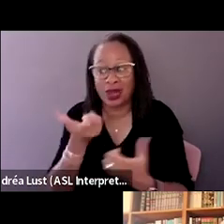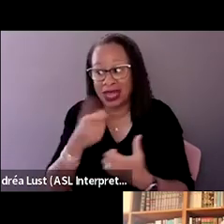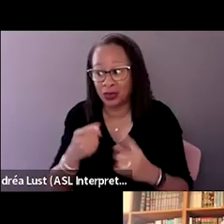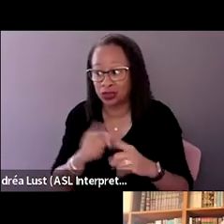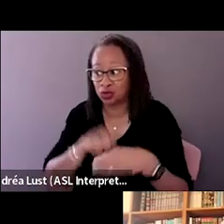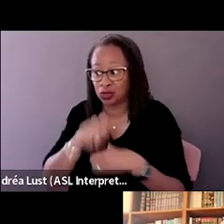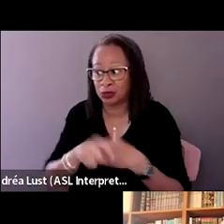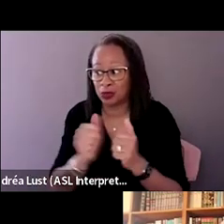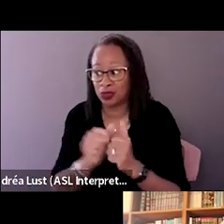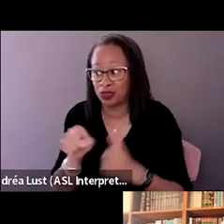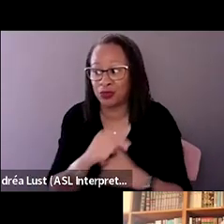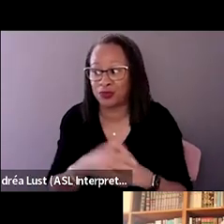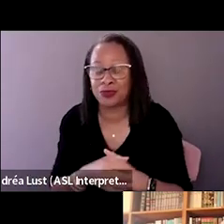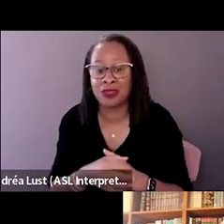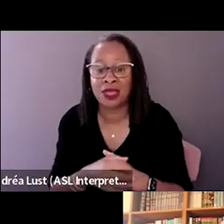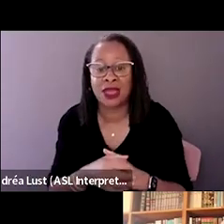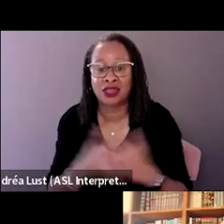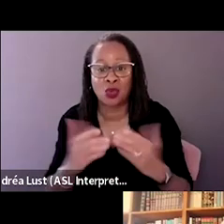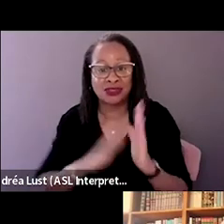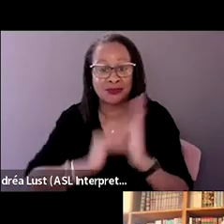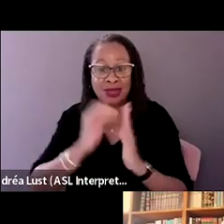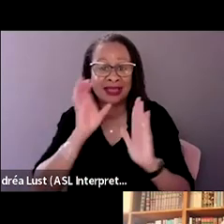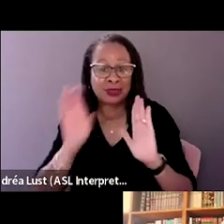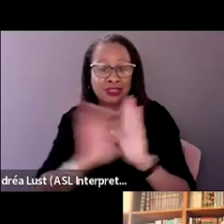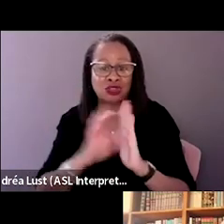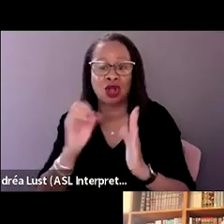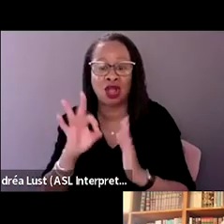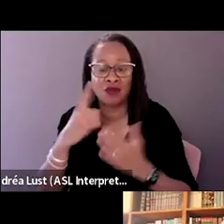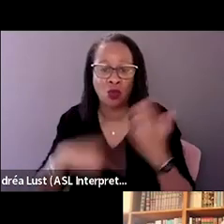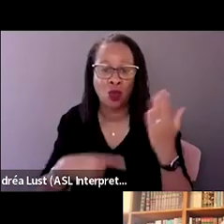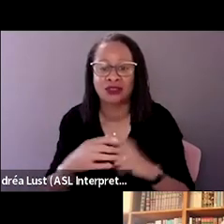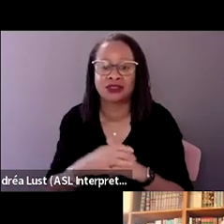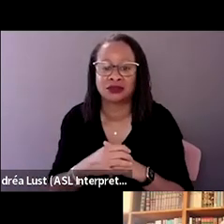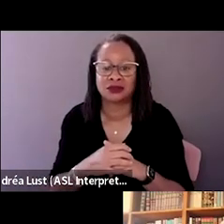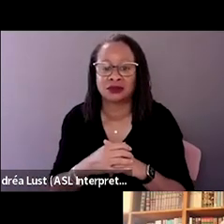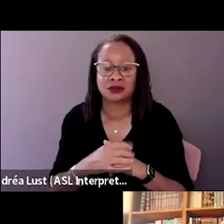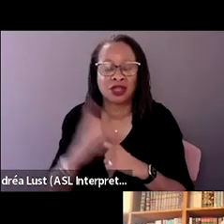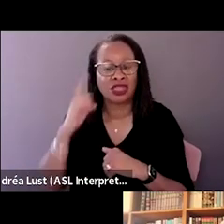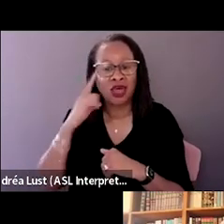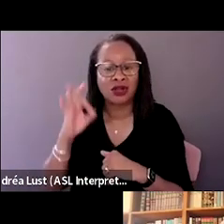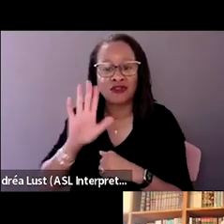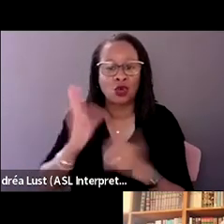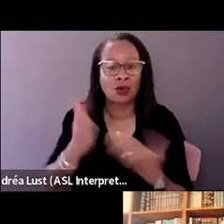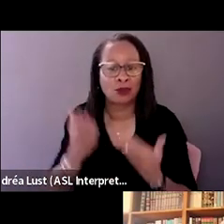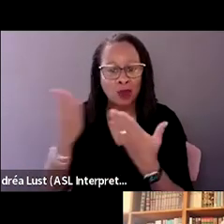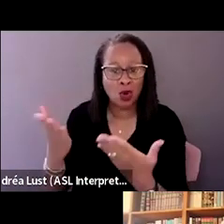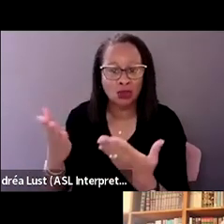you have to paint a picture of what your thoughts of your proposed story are.